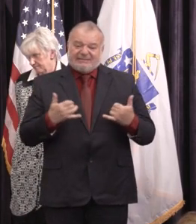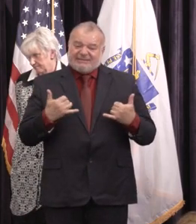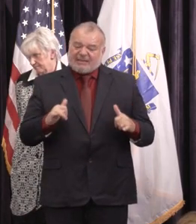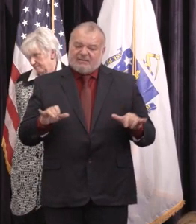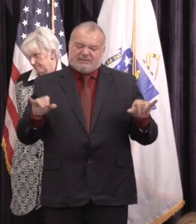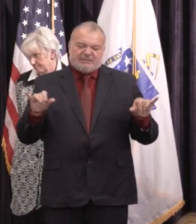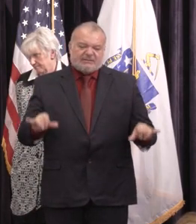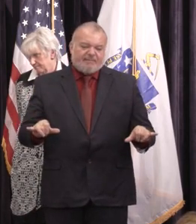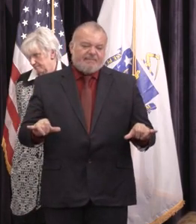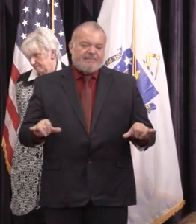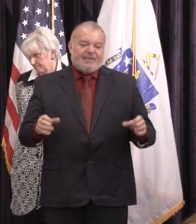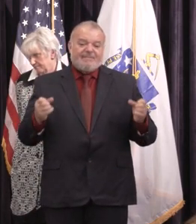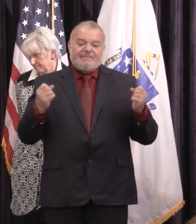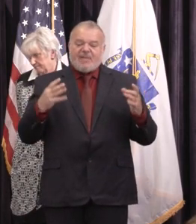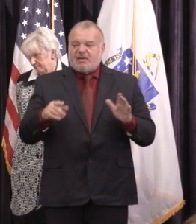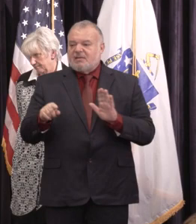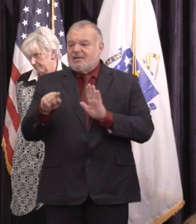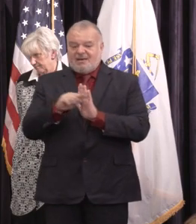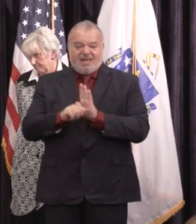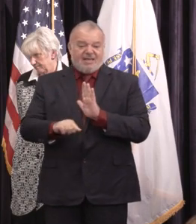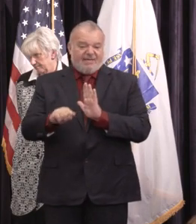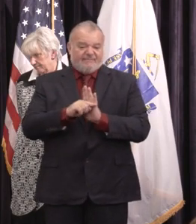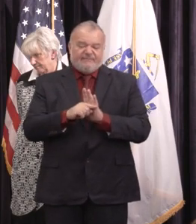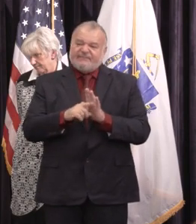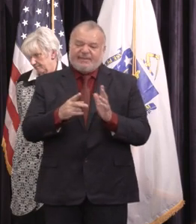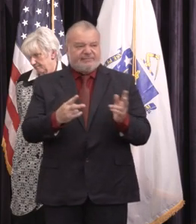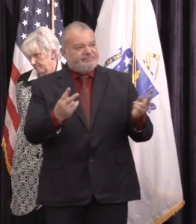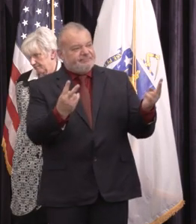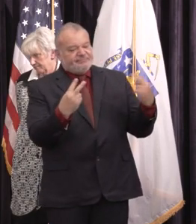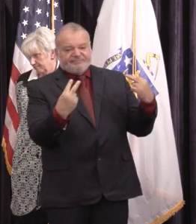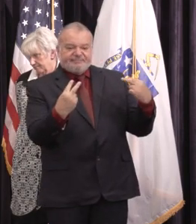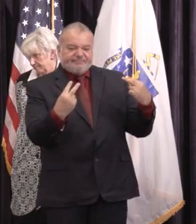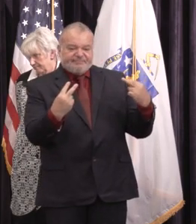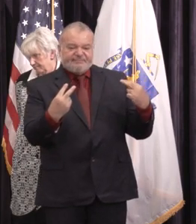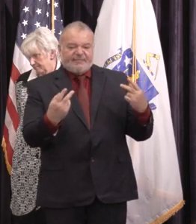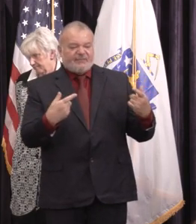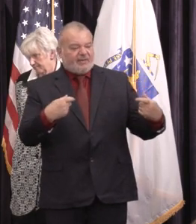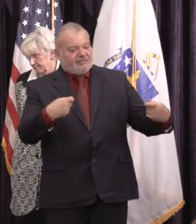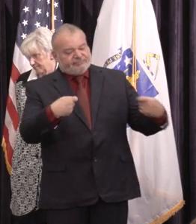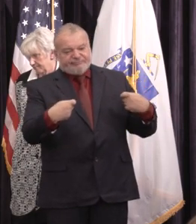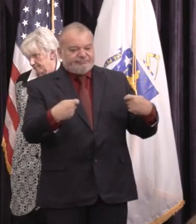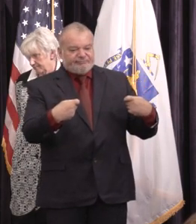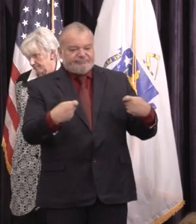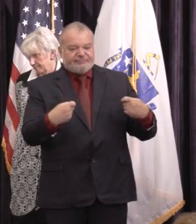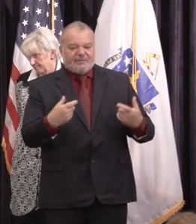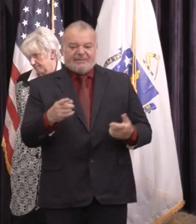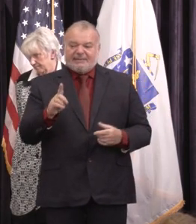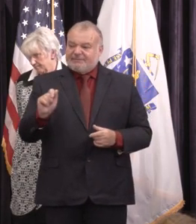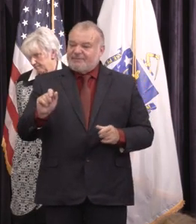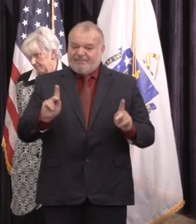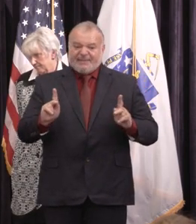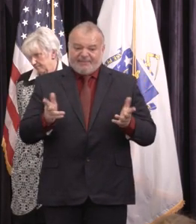of individuals with disabilities remain. MassAbility is working to change that. 2